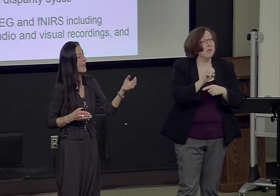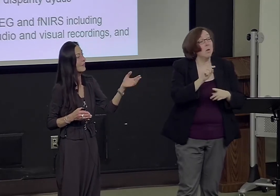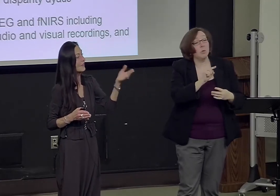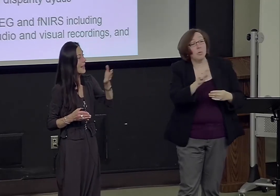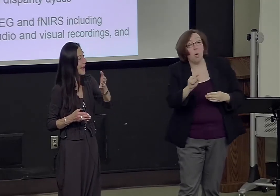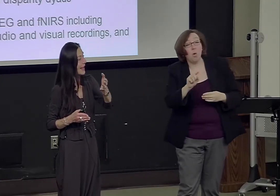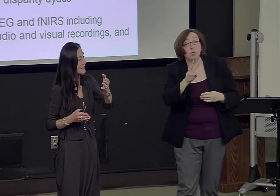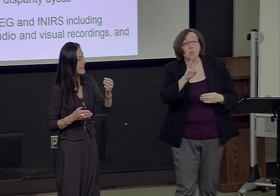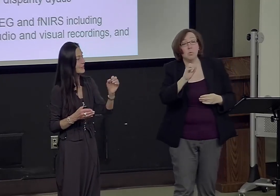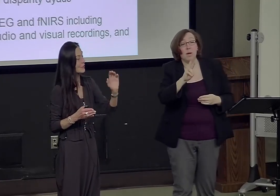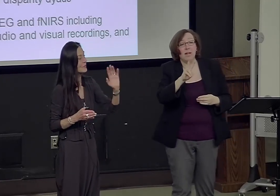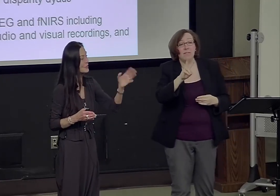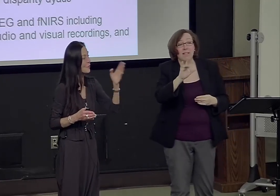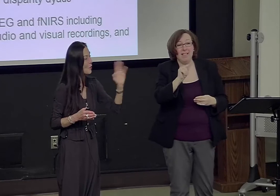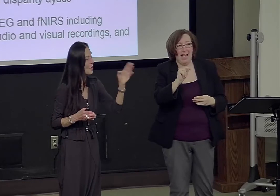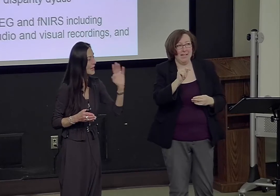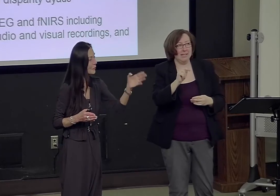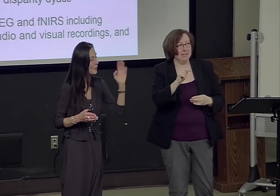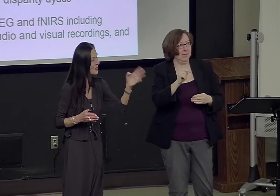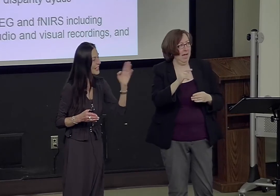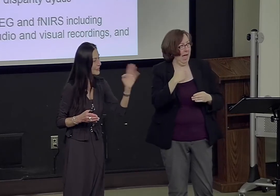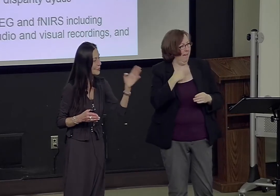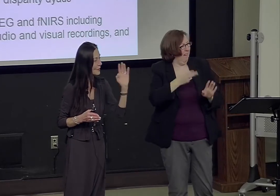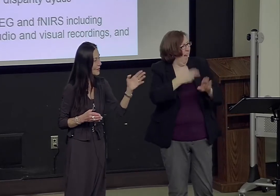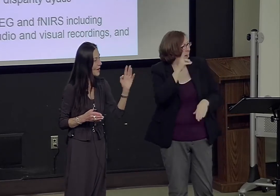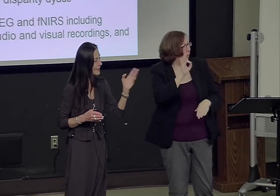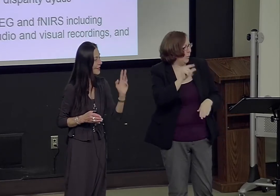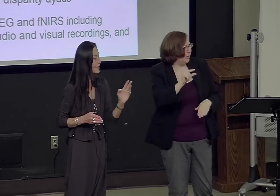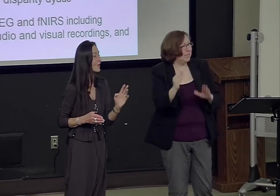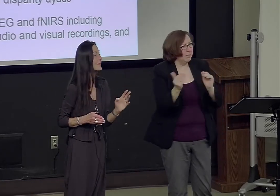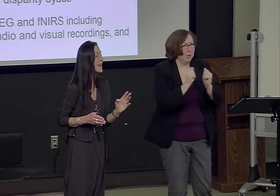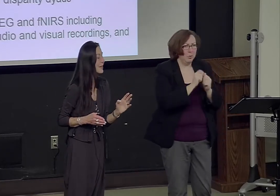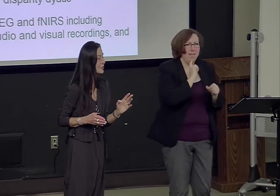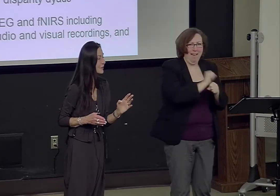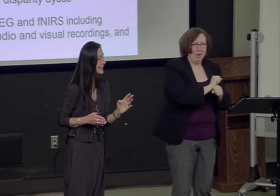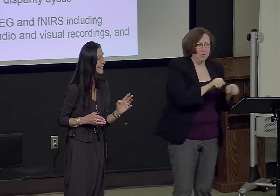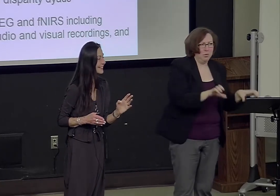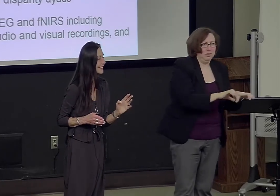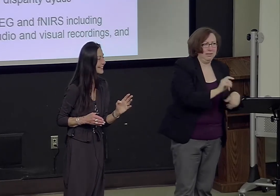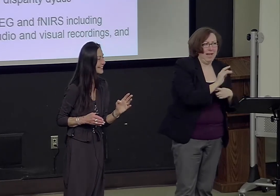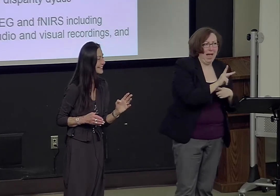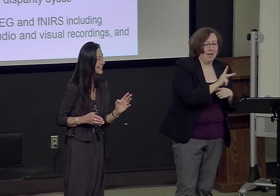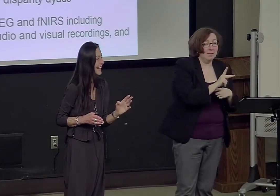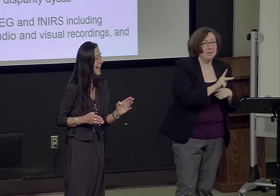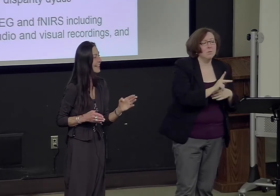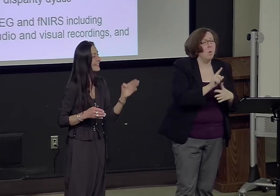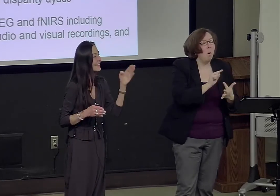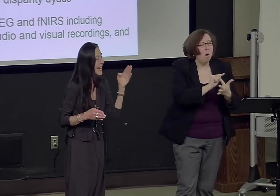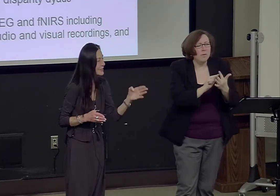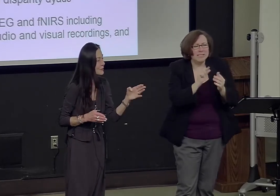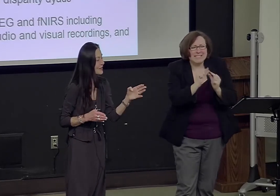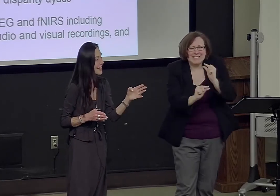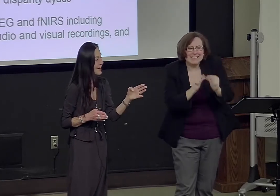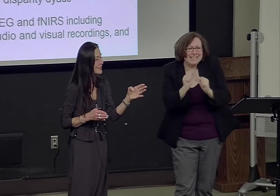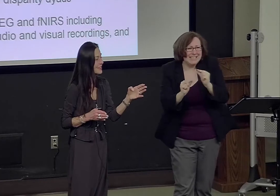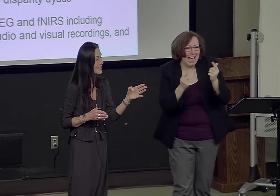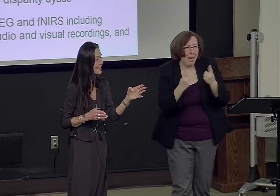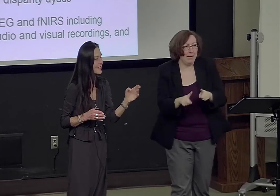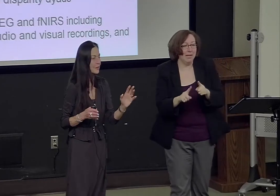than the task. And so these are all micro things going on that aren't task related. And that's where the action is, I think,